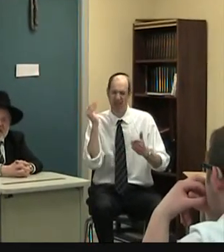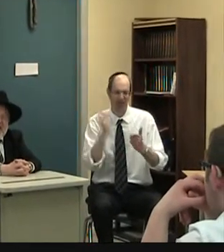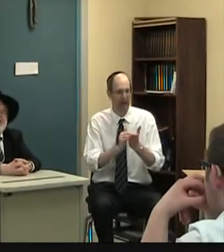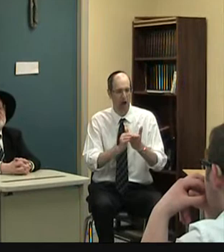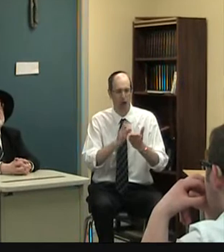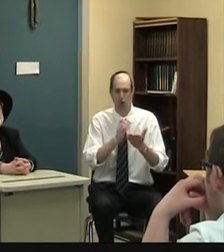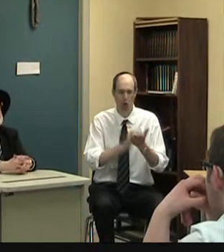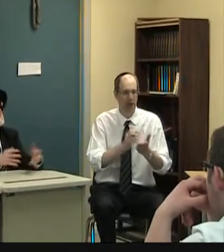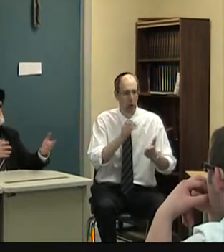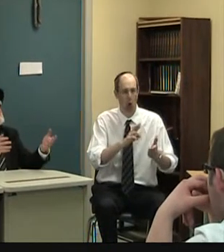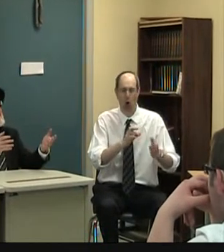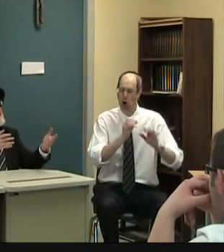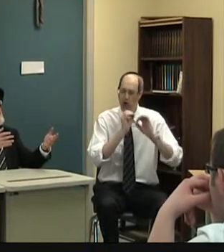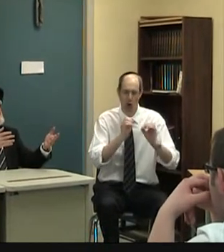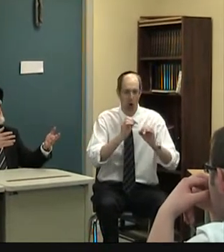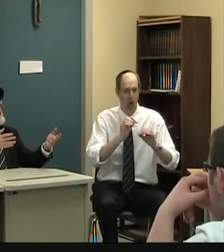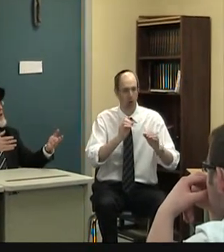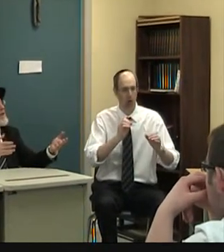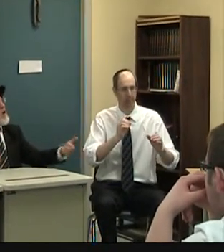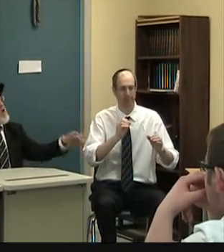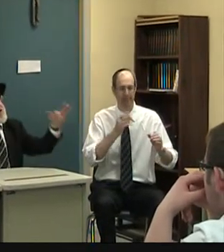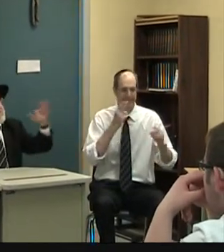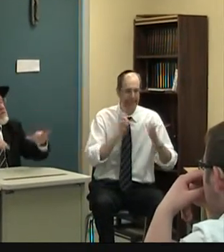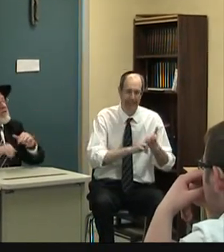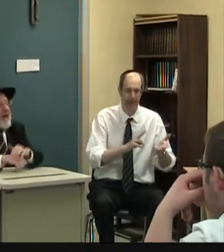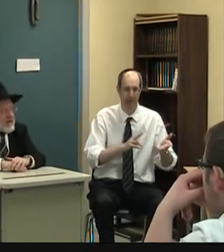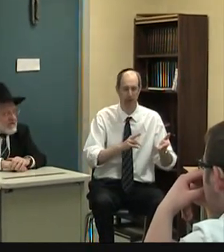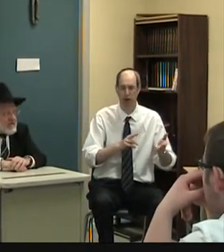and so they sit down and they signed up a whole new document